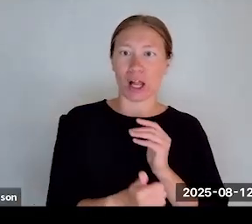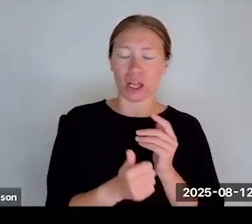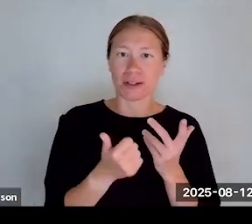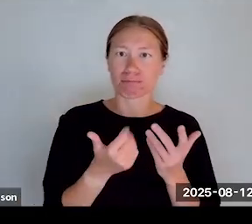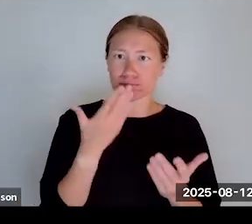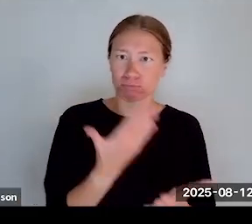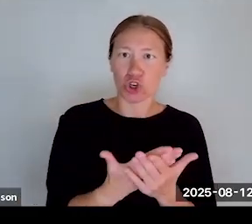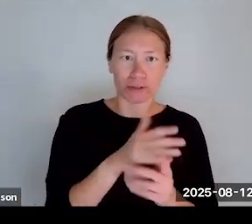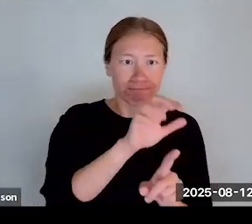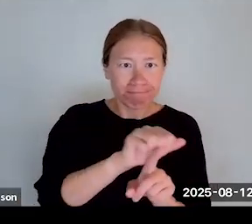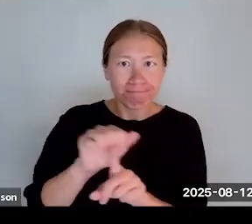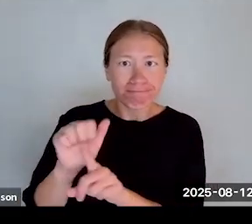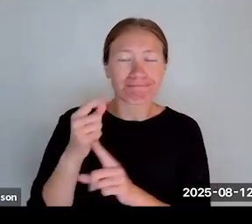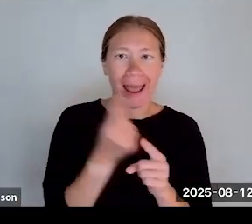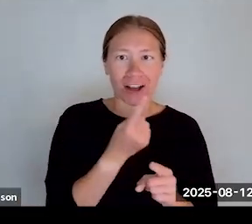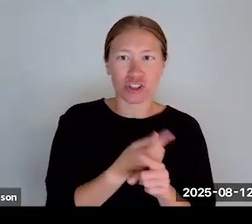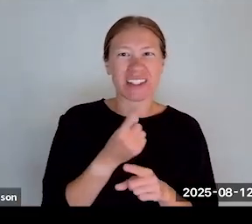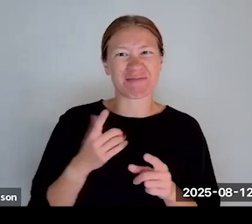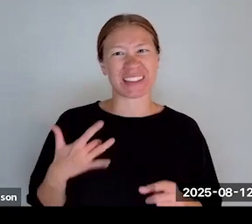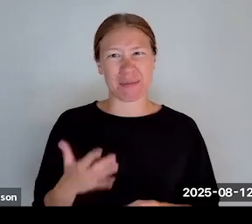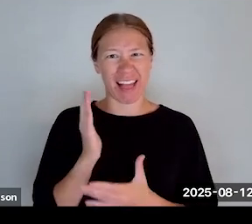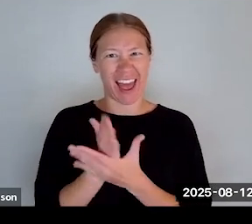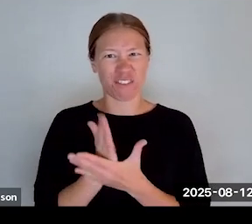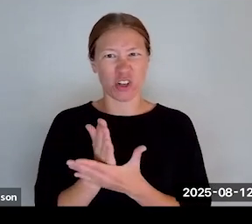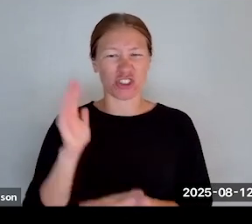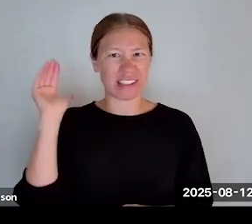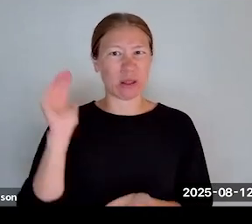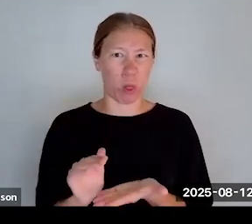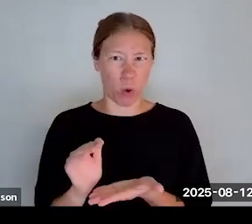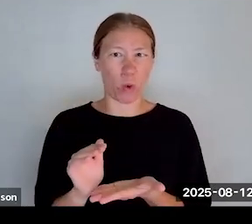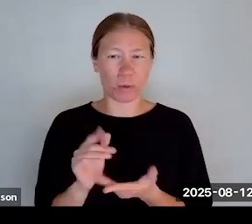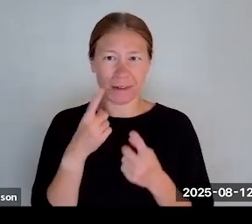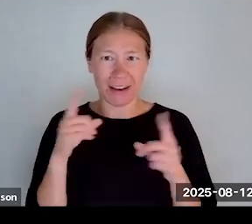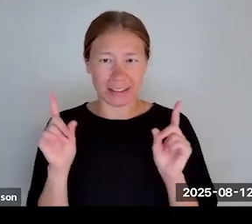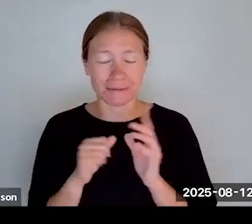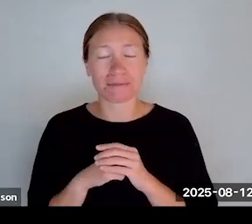the average remains quite low. So to help visualize this, imagine a sentence